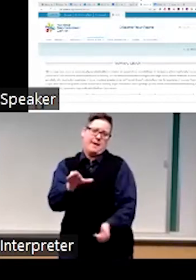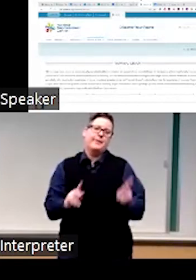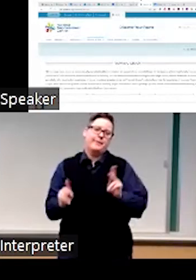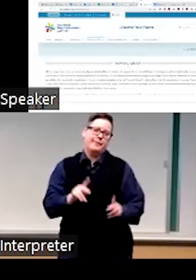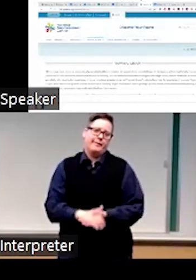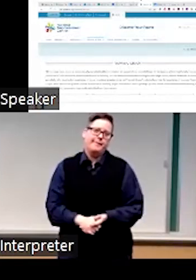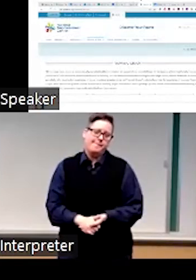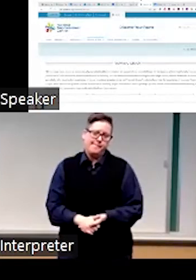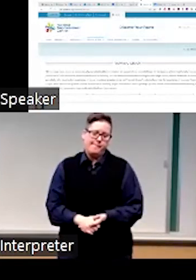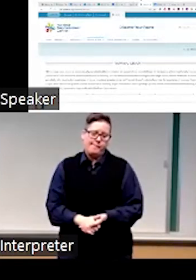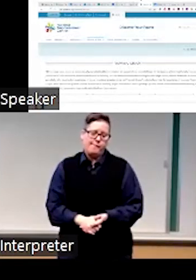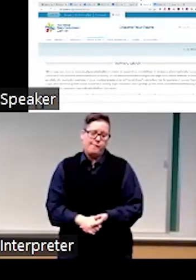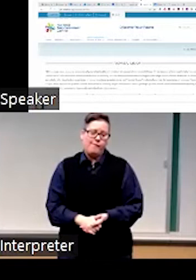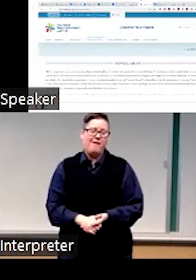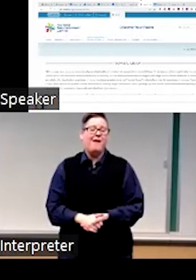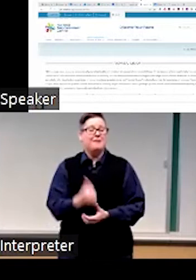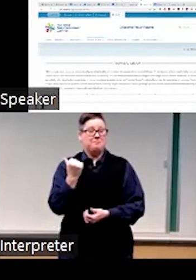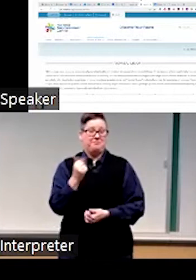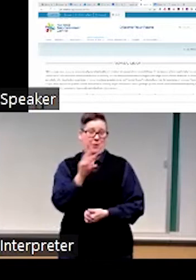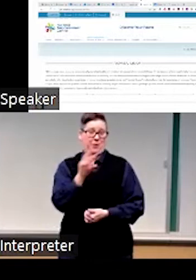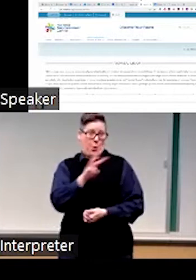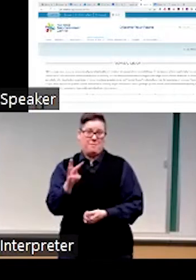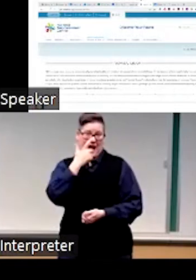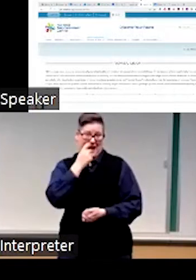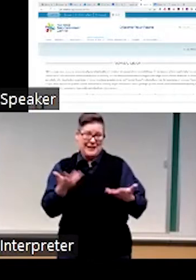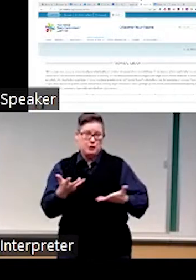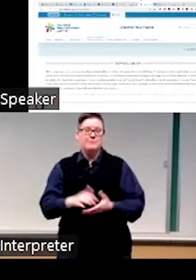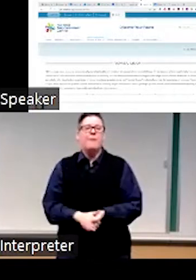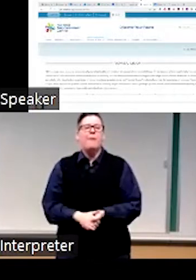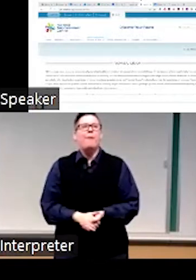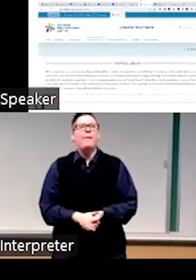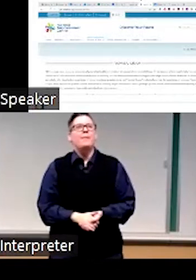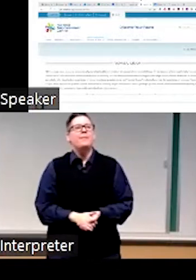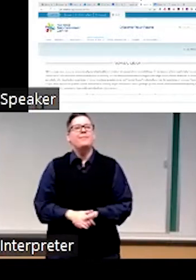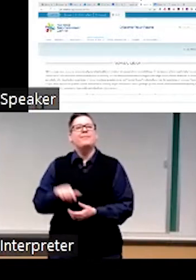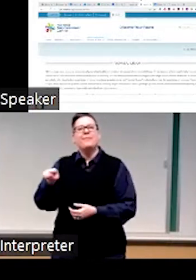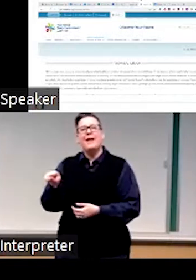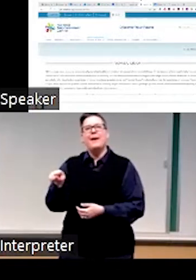of the the interesting things about this website is it's it it gives sort of voice and and power